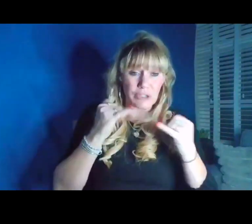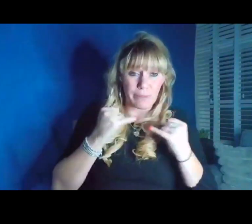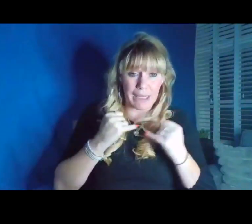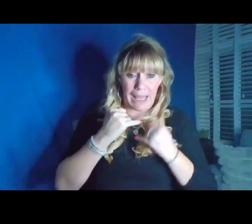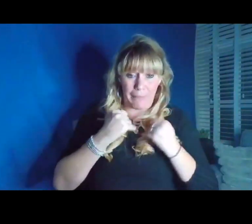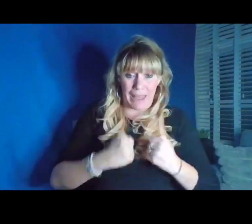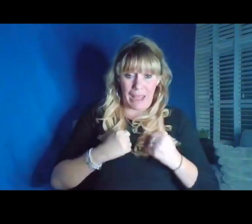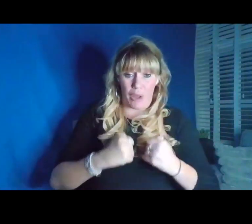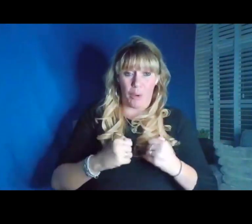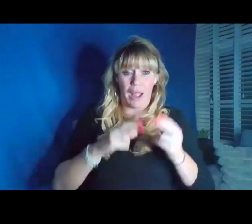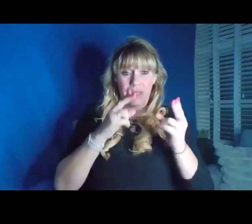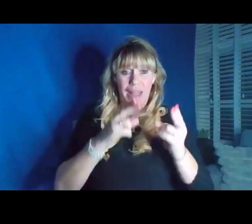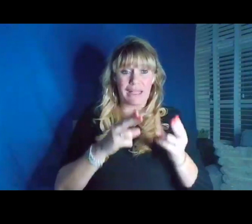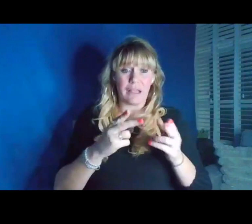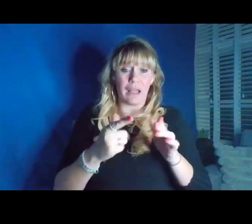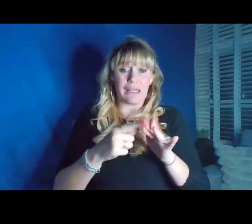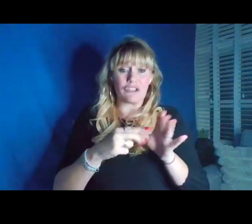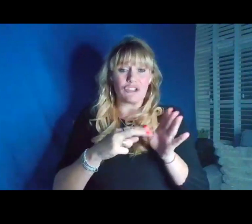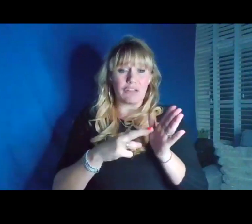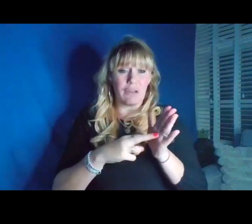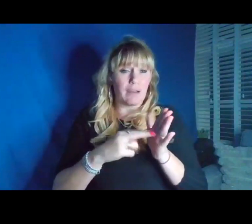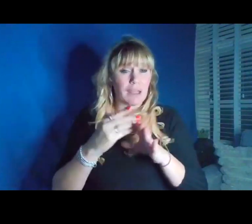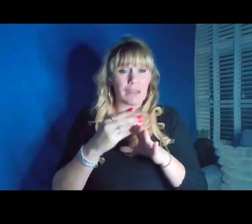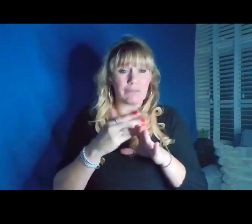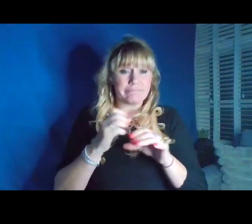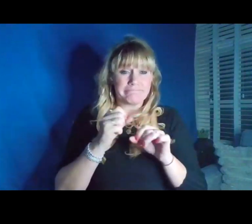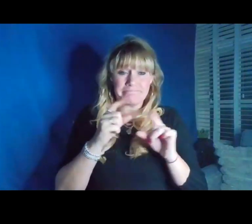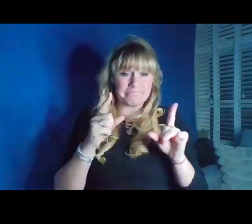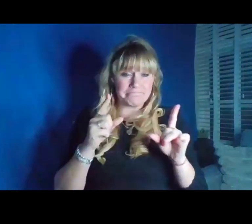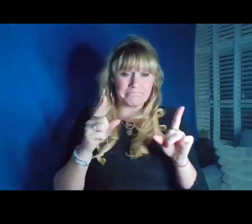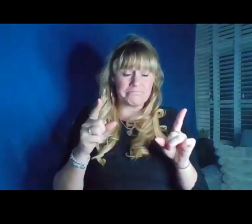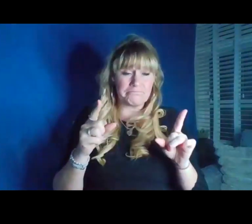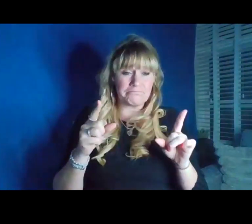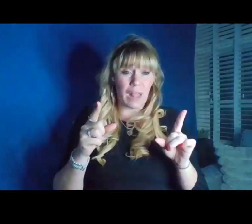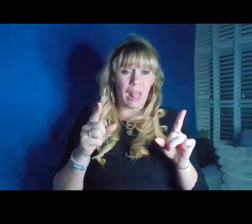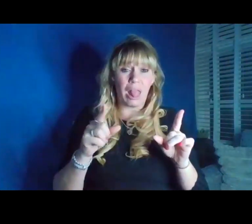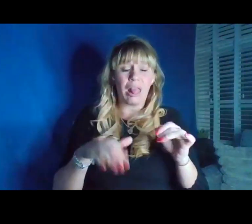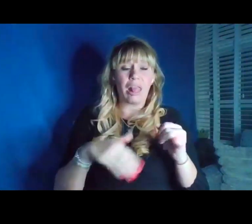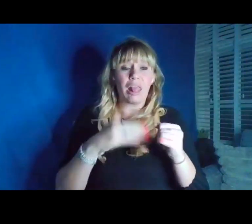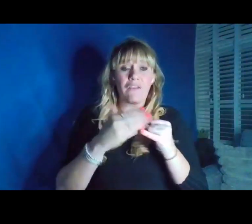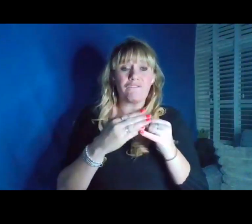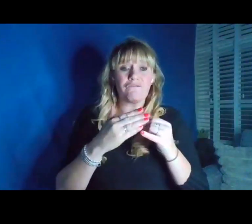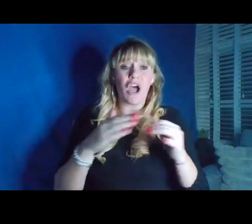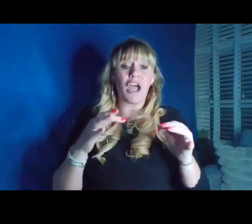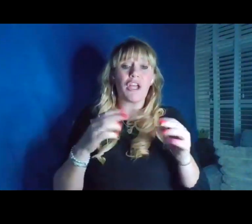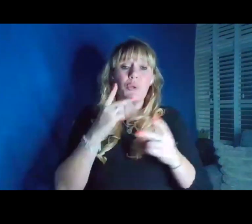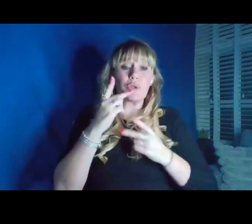without waking up again. The final song in her set is Roxana's first professional